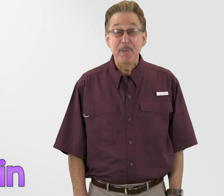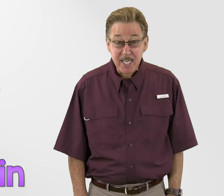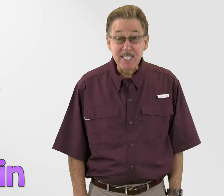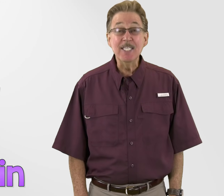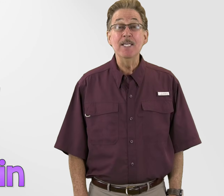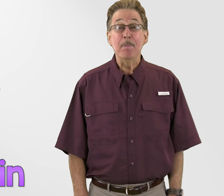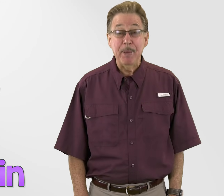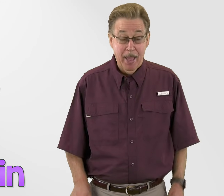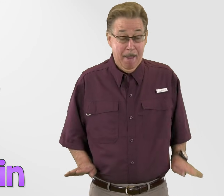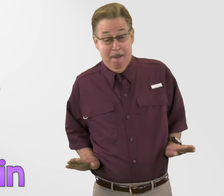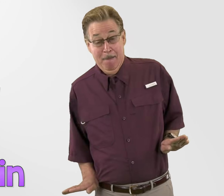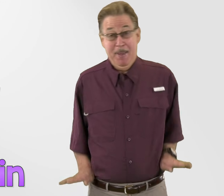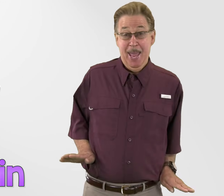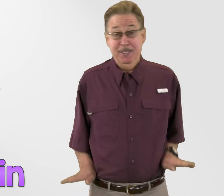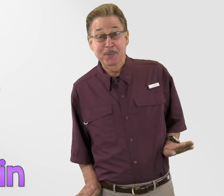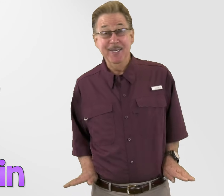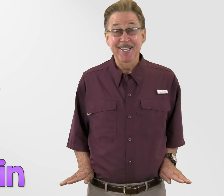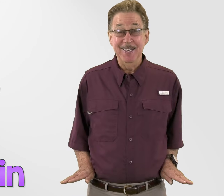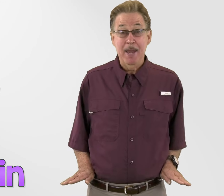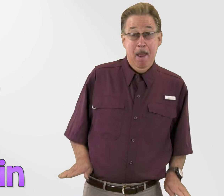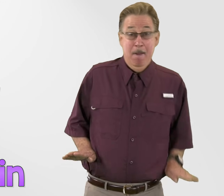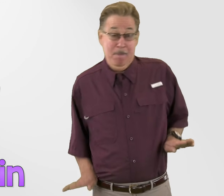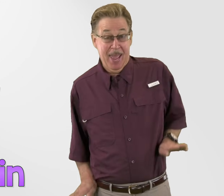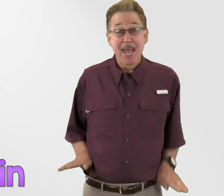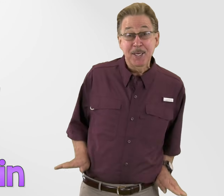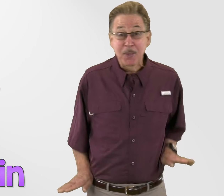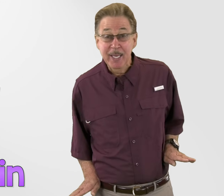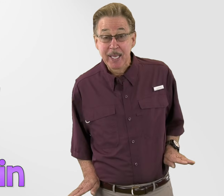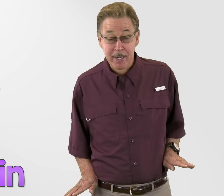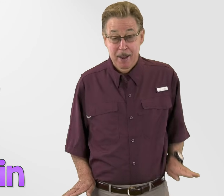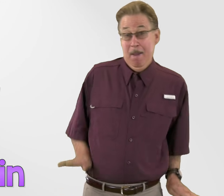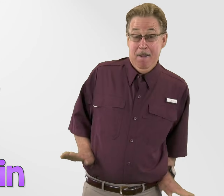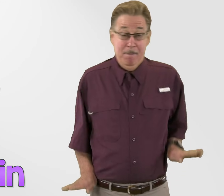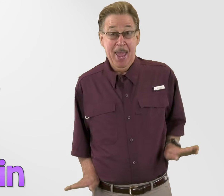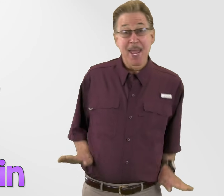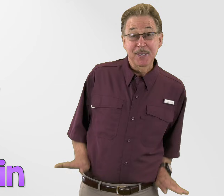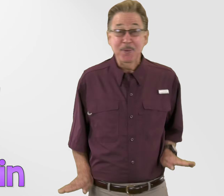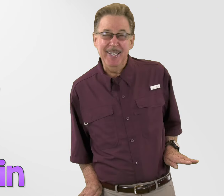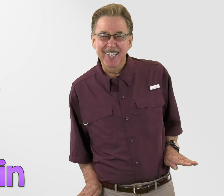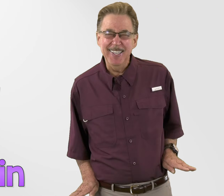P p says /p/ penguin, penguin, penguin